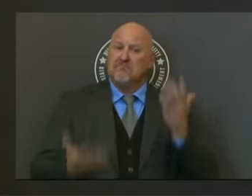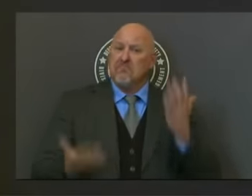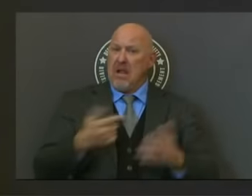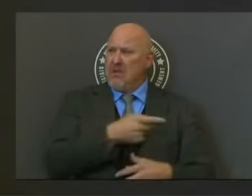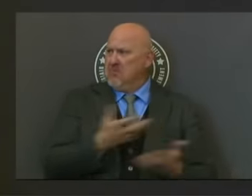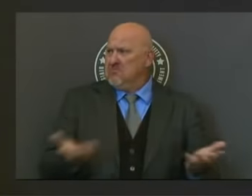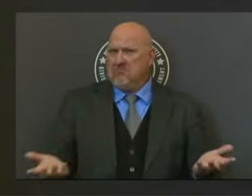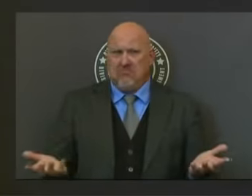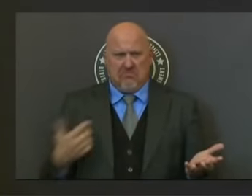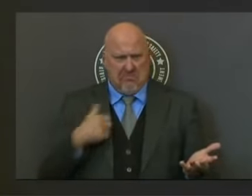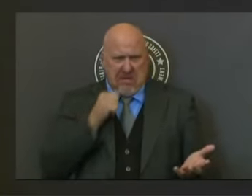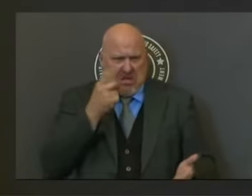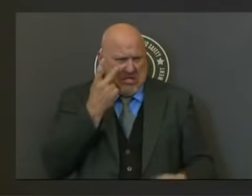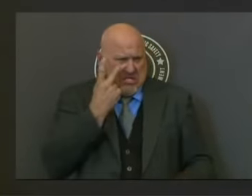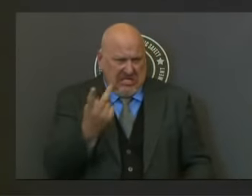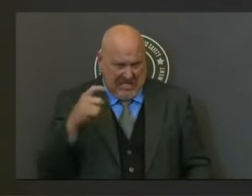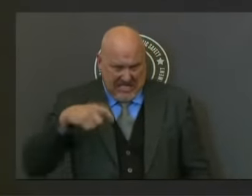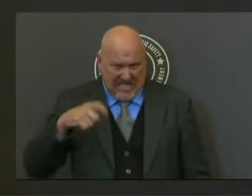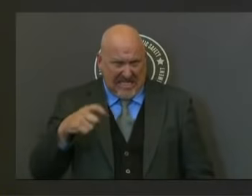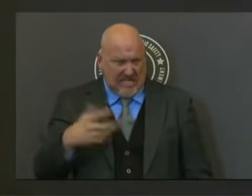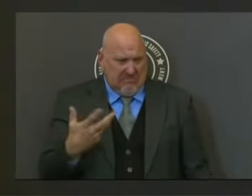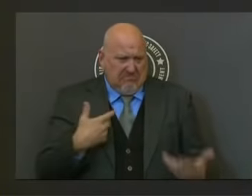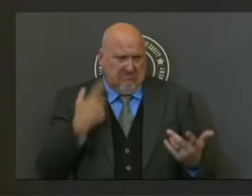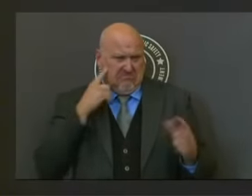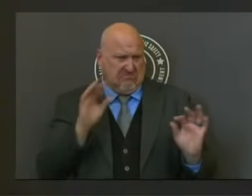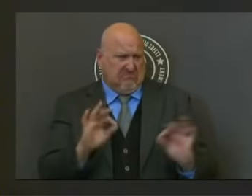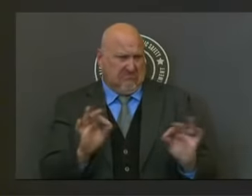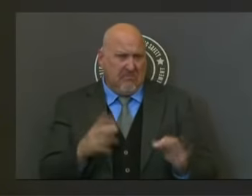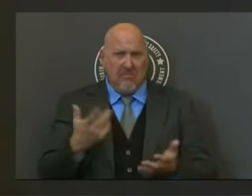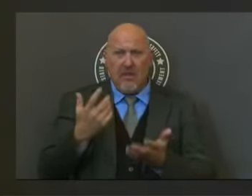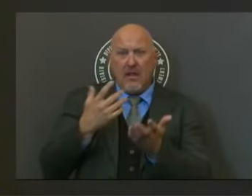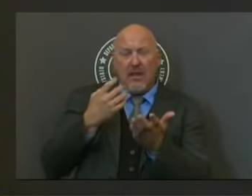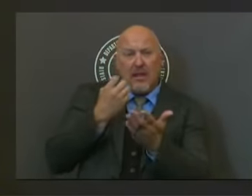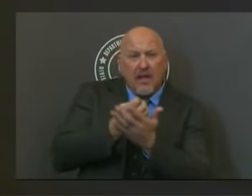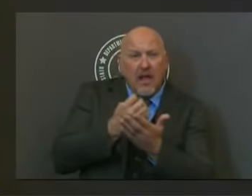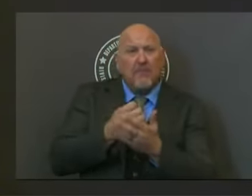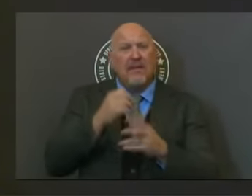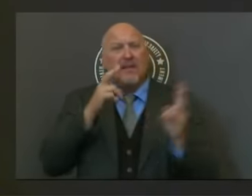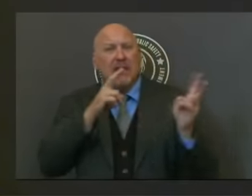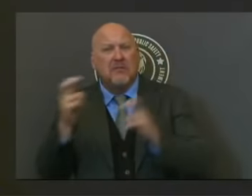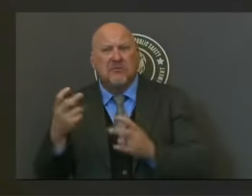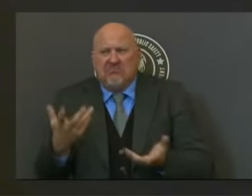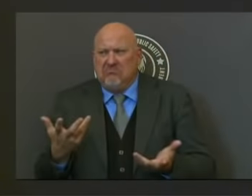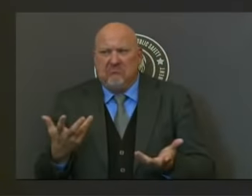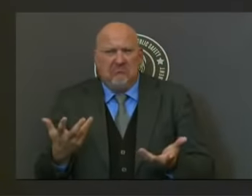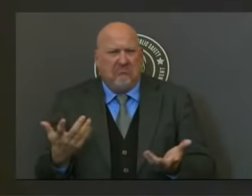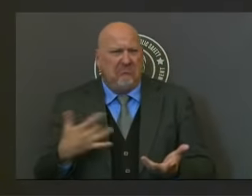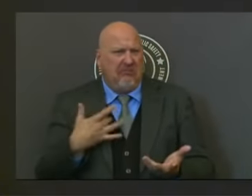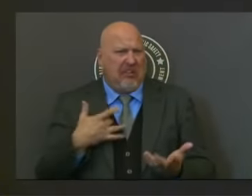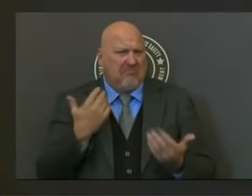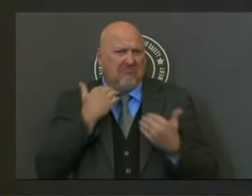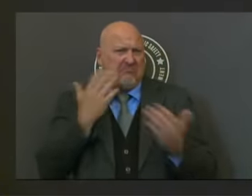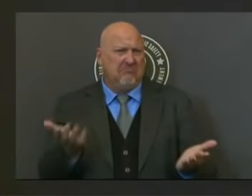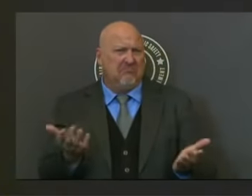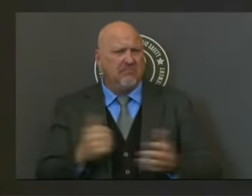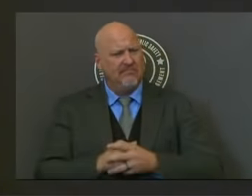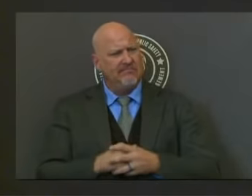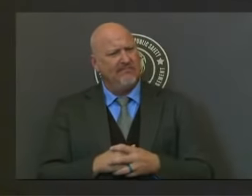on the economy issues as well but as we look broadly across